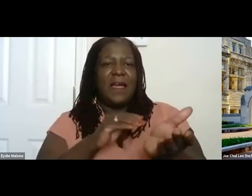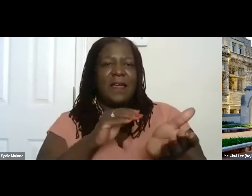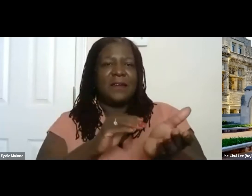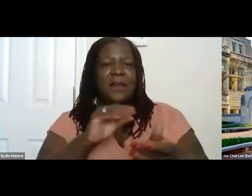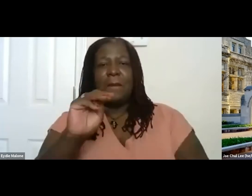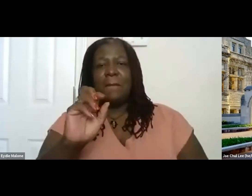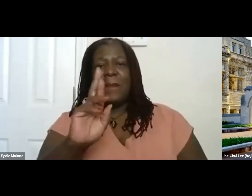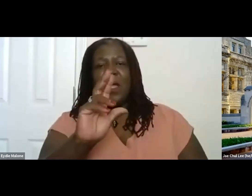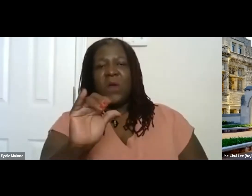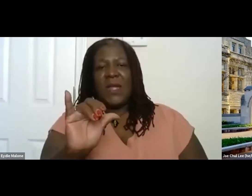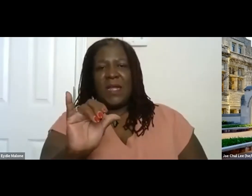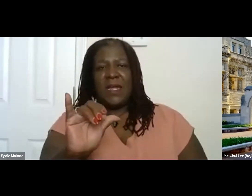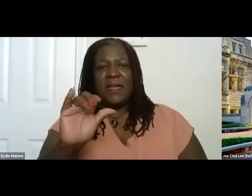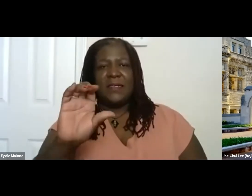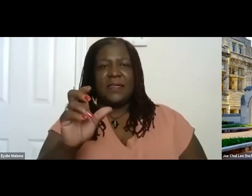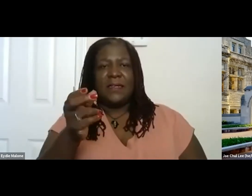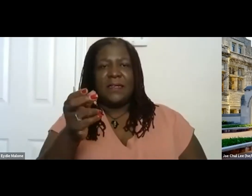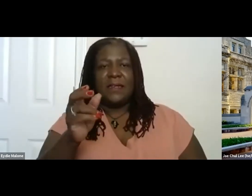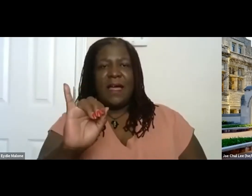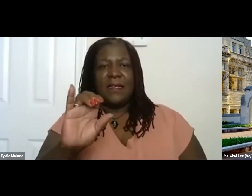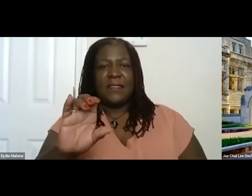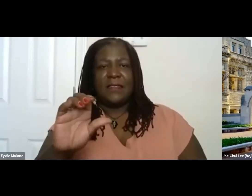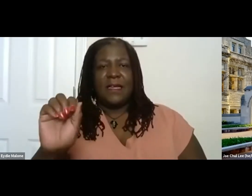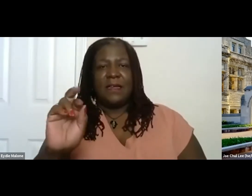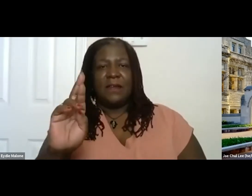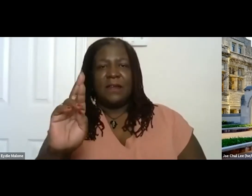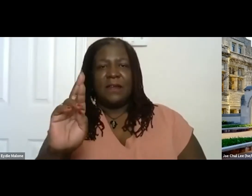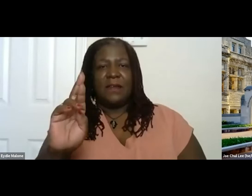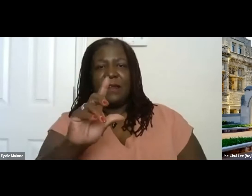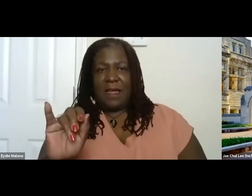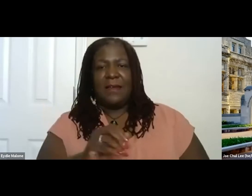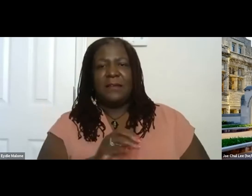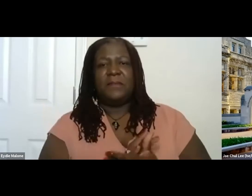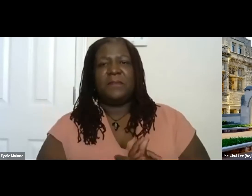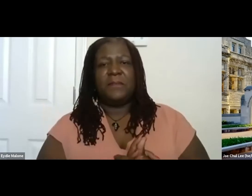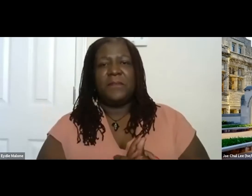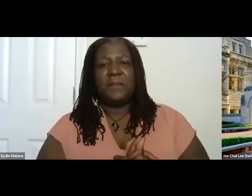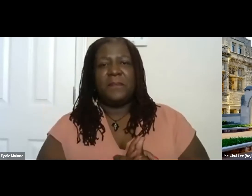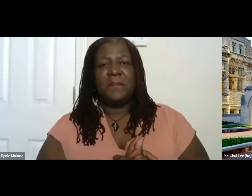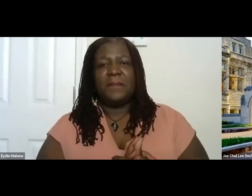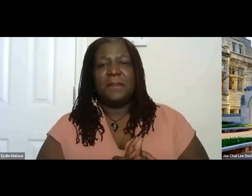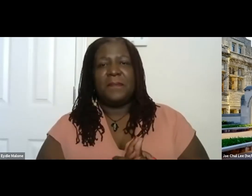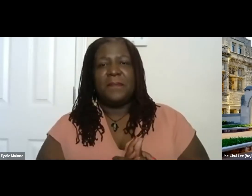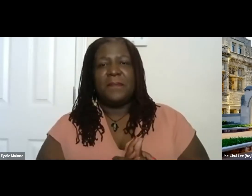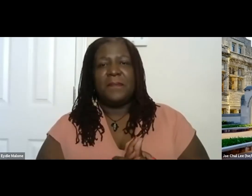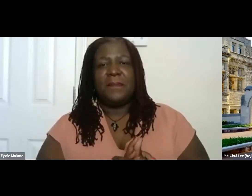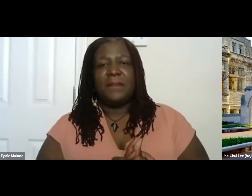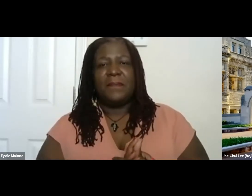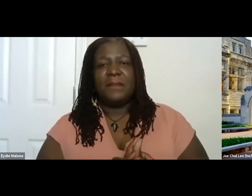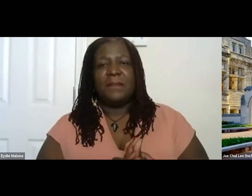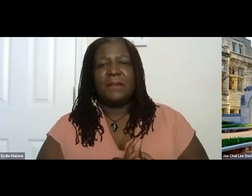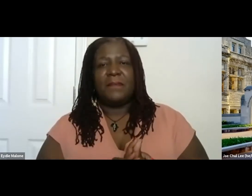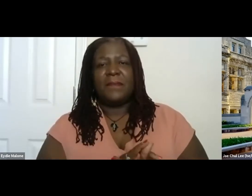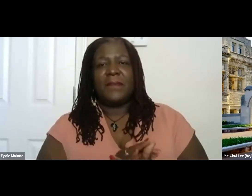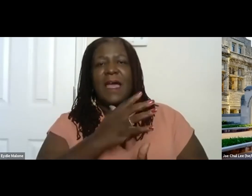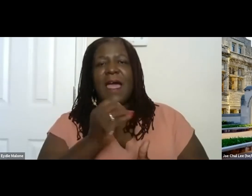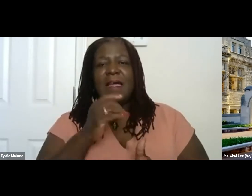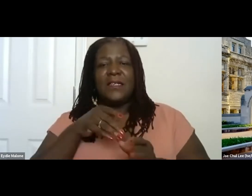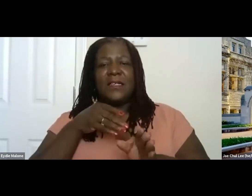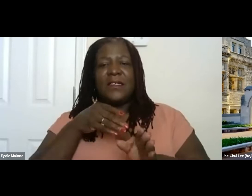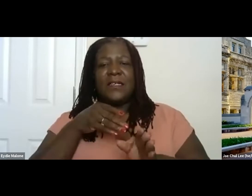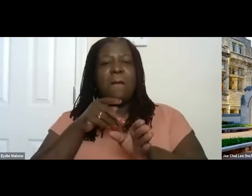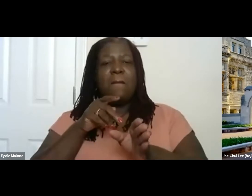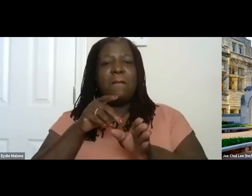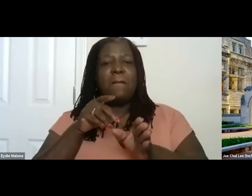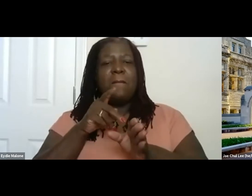the Center for Youth and Others with Conditions of Childhood and Indiana University professor of clinical pediatrics. Dr.